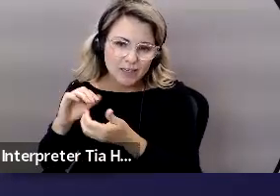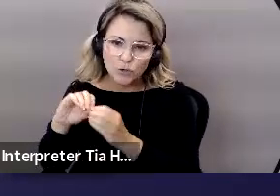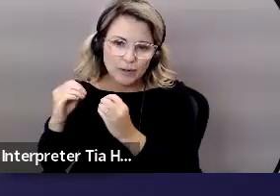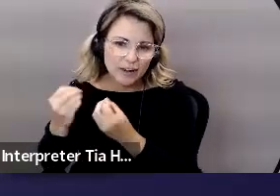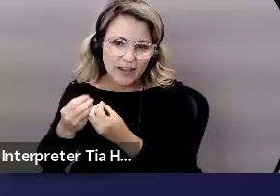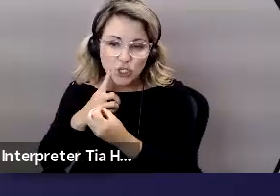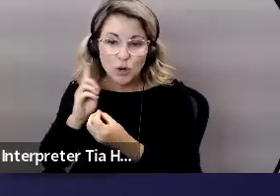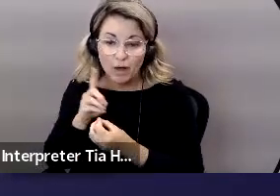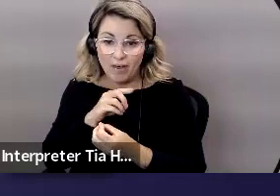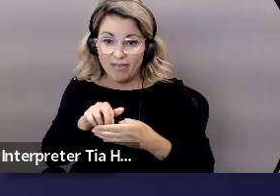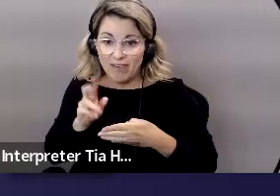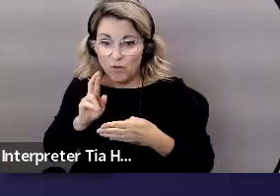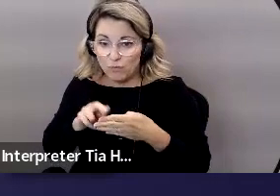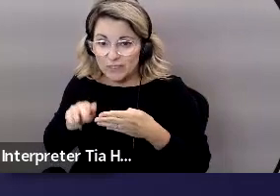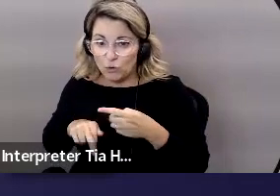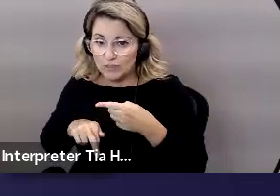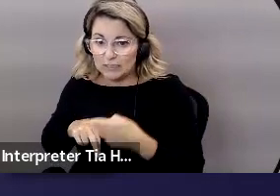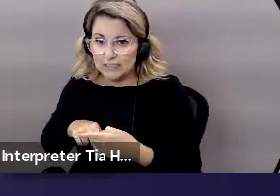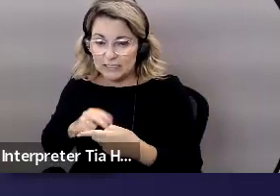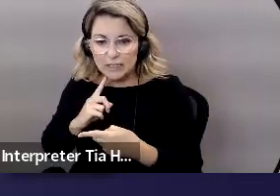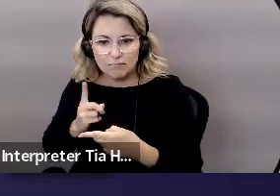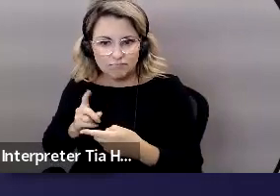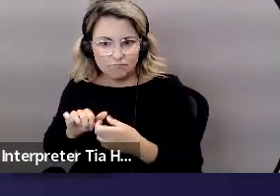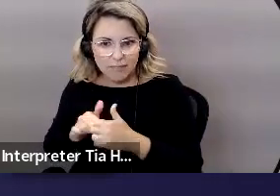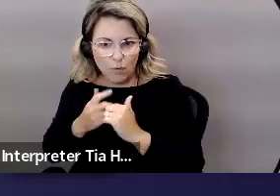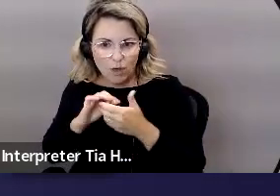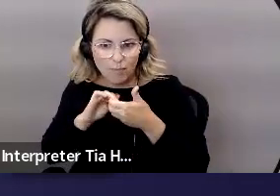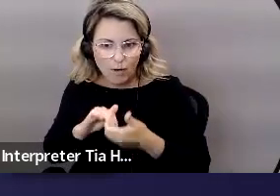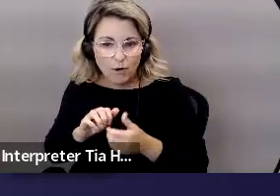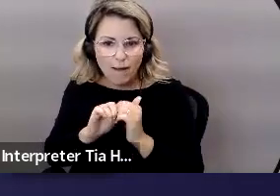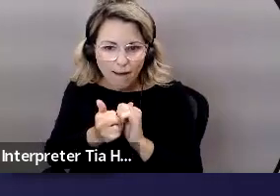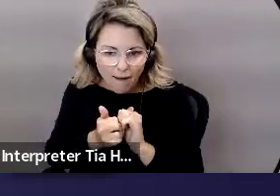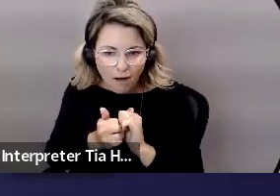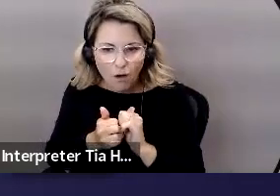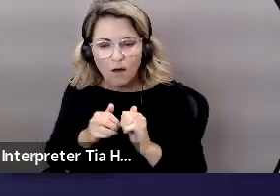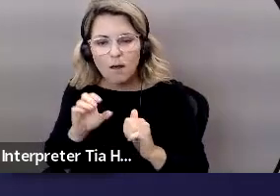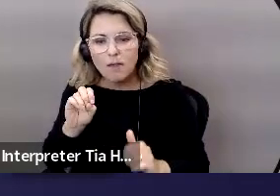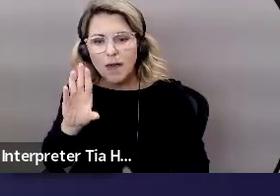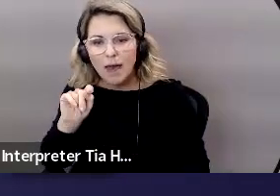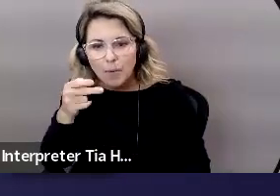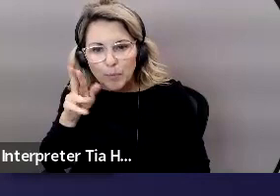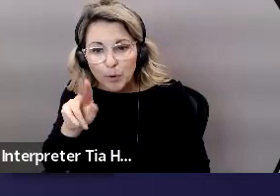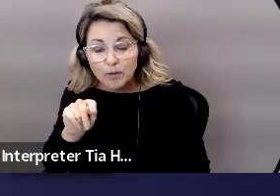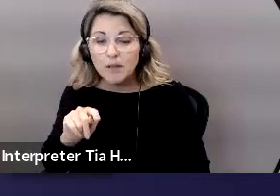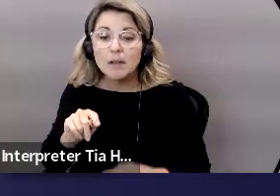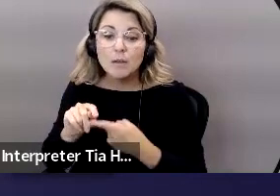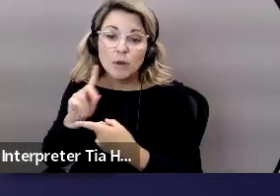the outputs. Those could be the individuals that you're serving and the activities. So, you know,